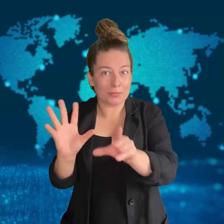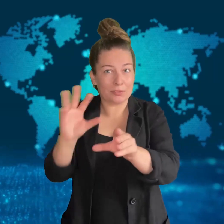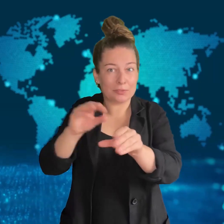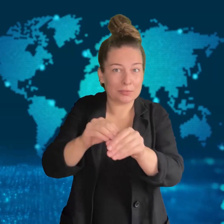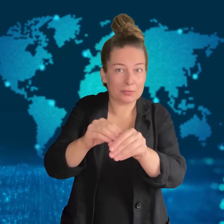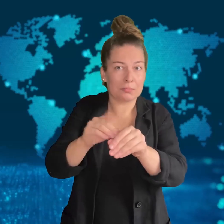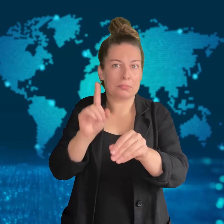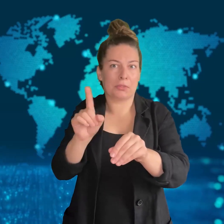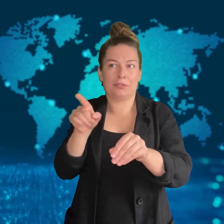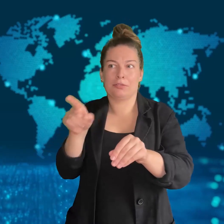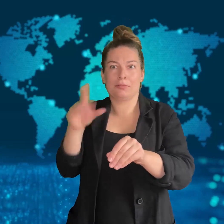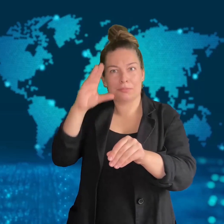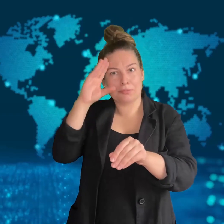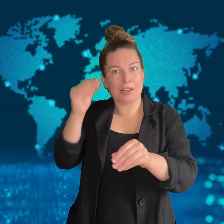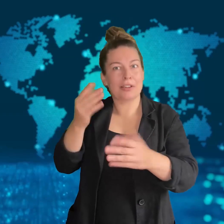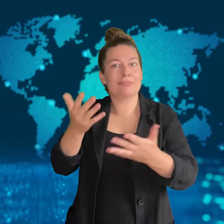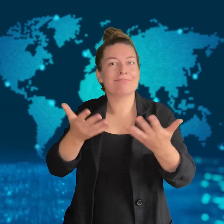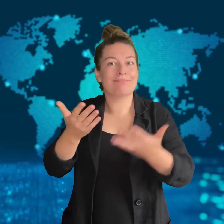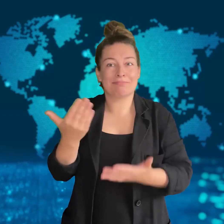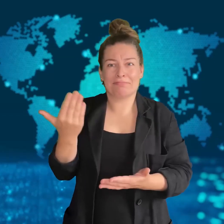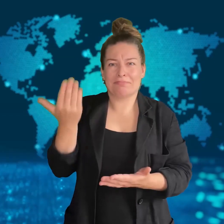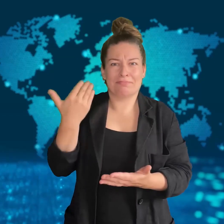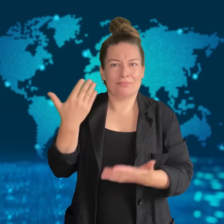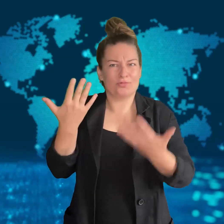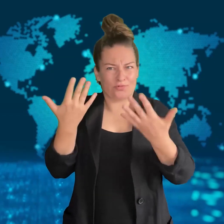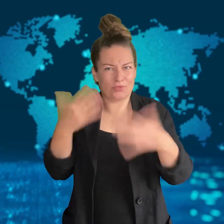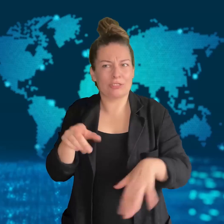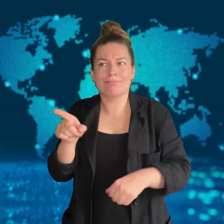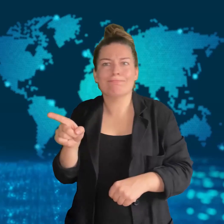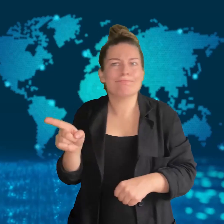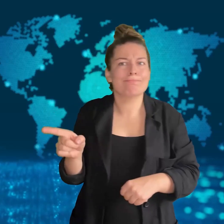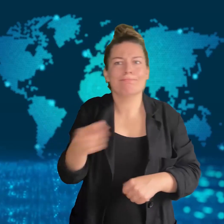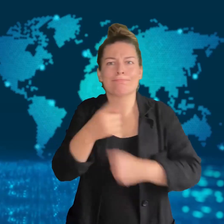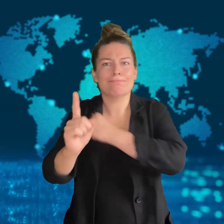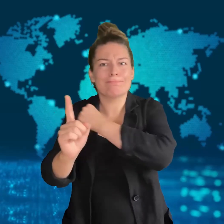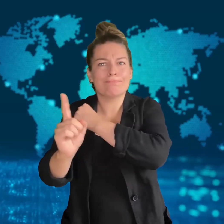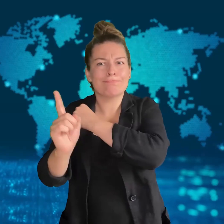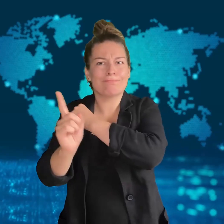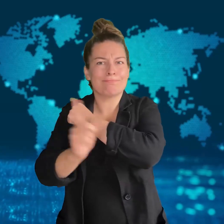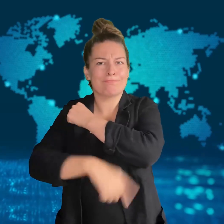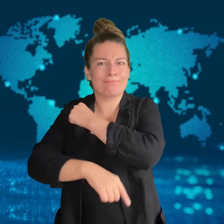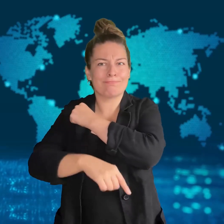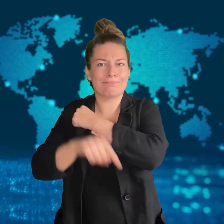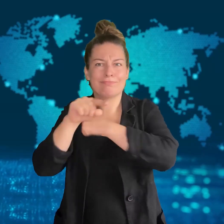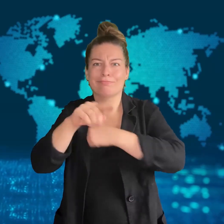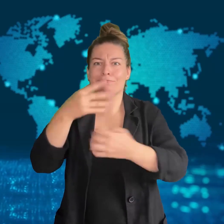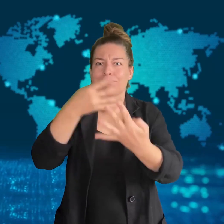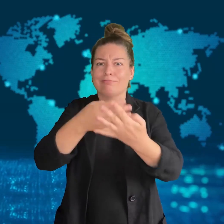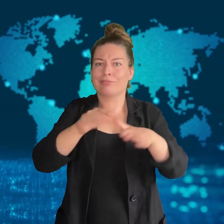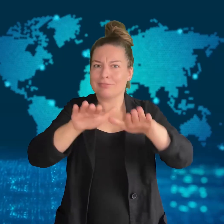serve the remainder of his three-year sentence.